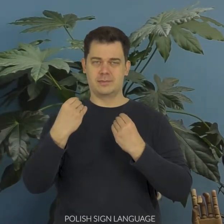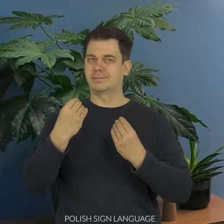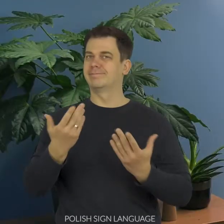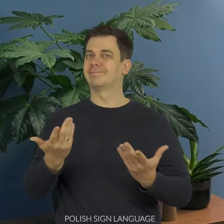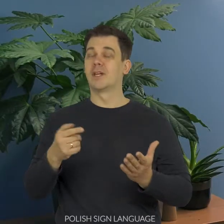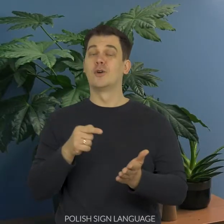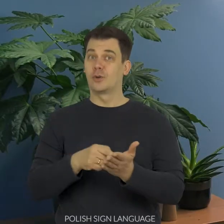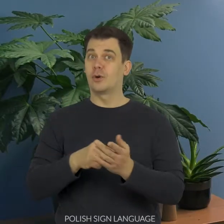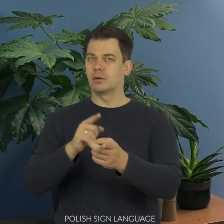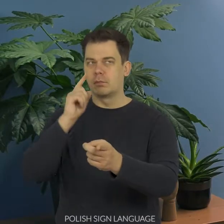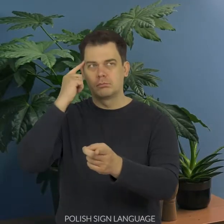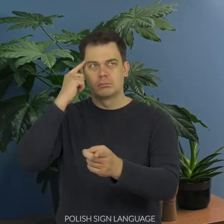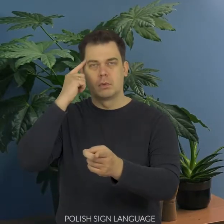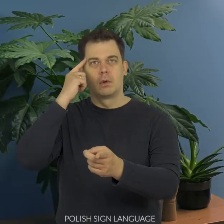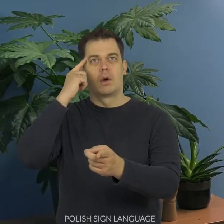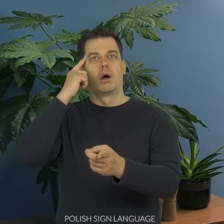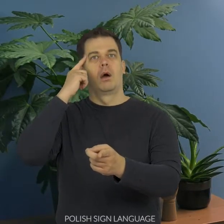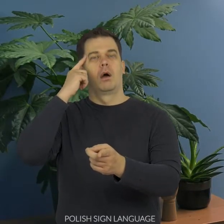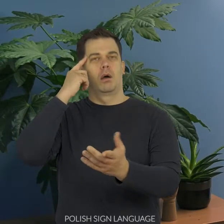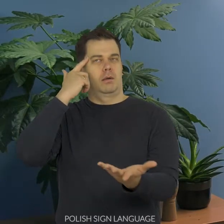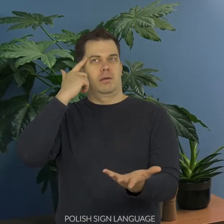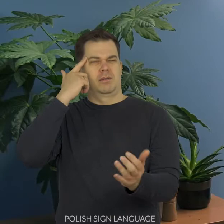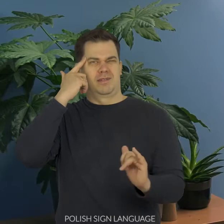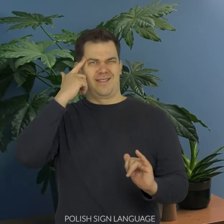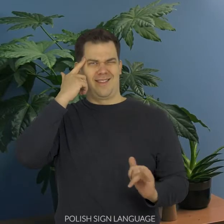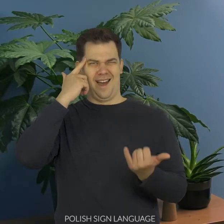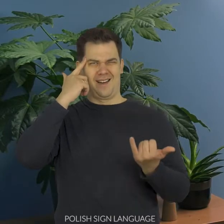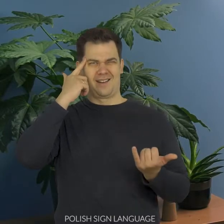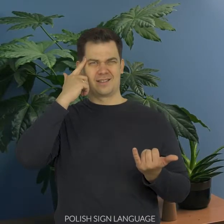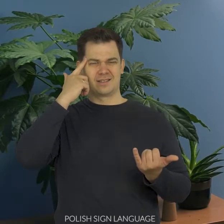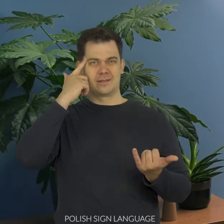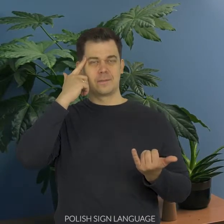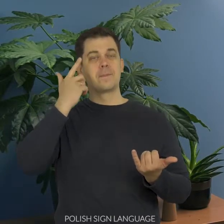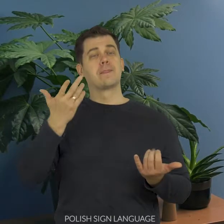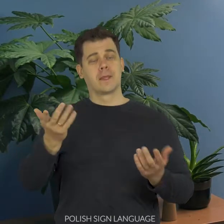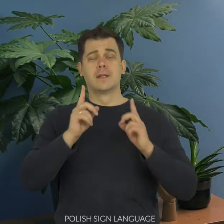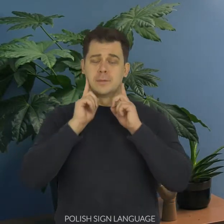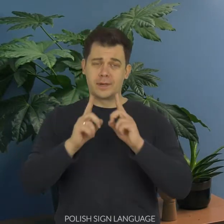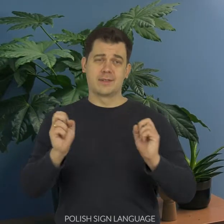I think you are just starting to imagine - how is this possible? Right.